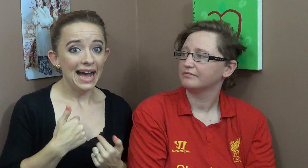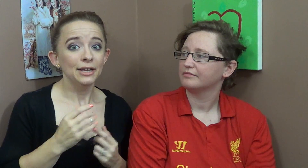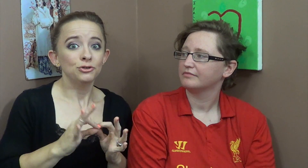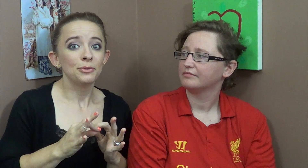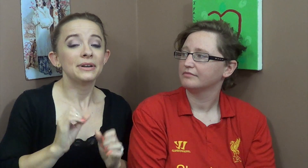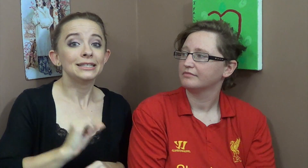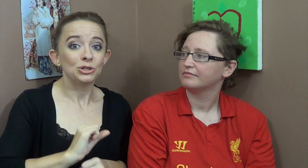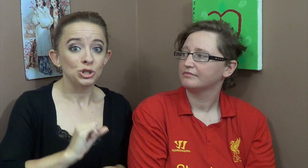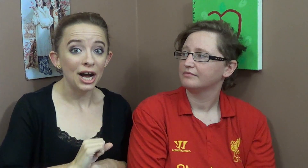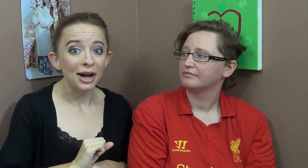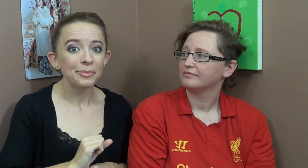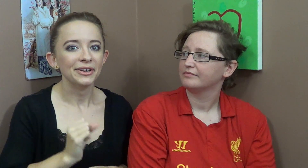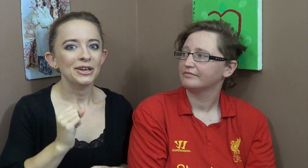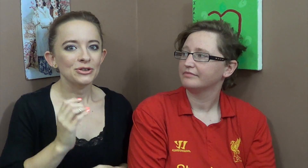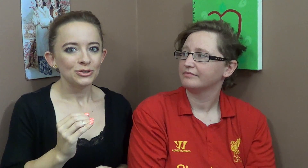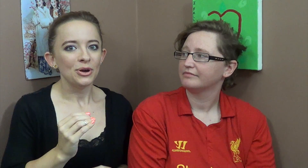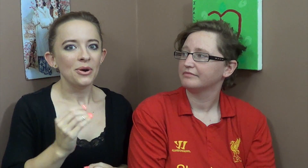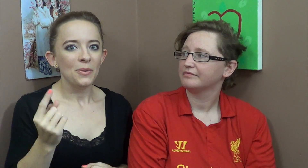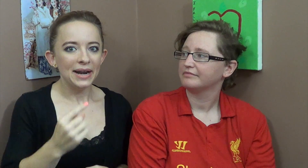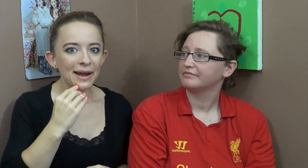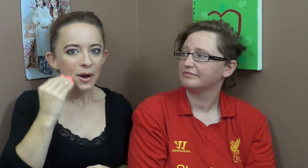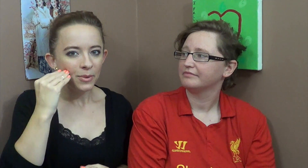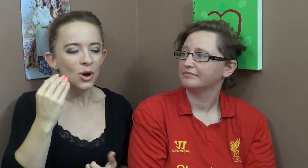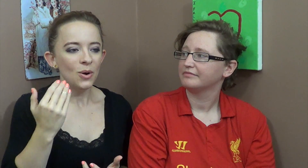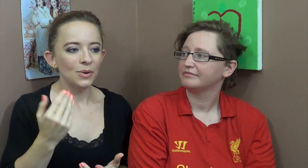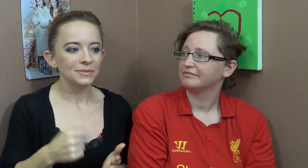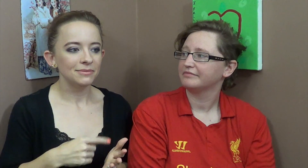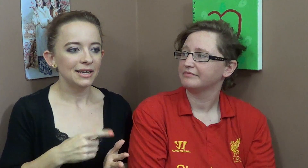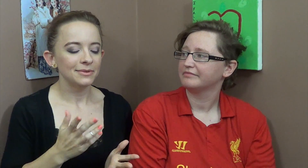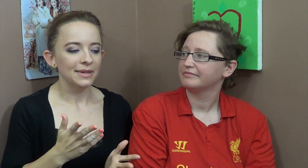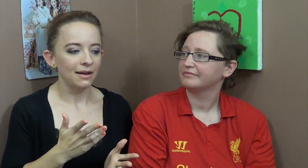I interpret as a job. So when I come home sometimes